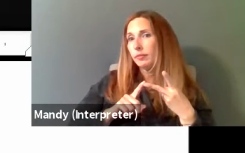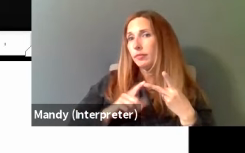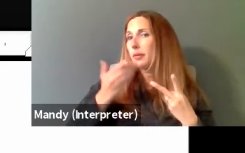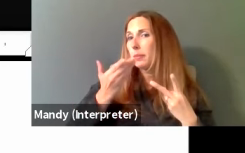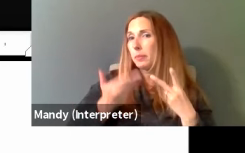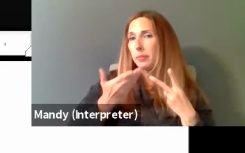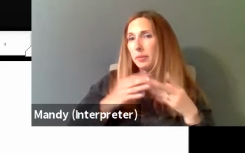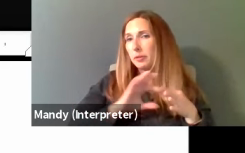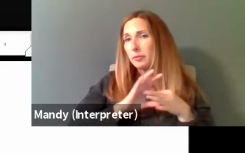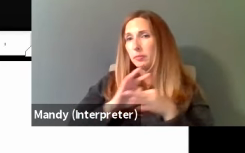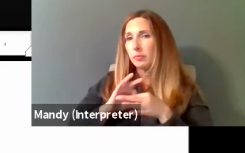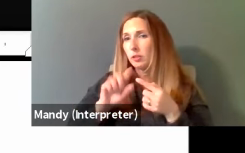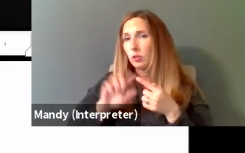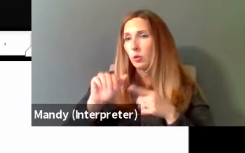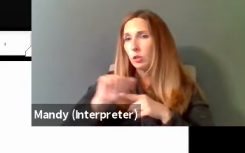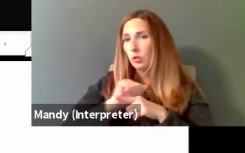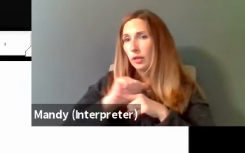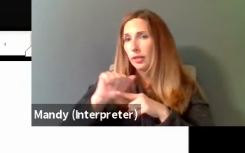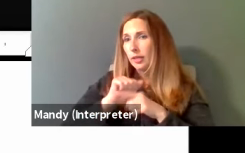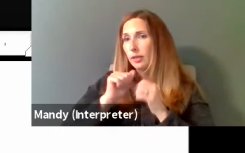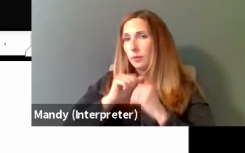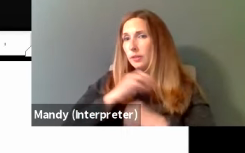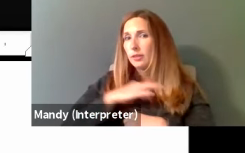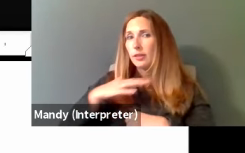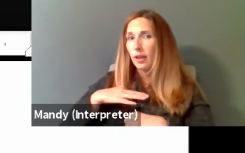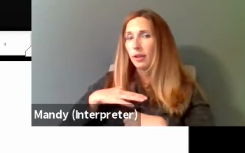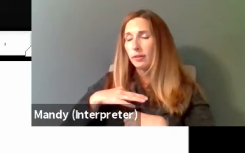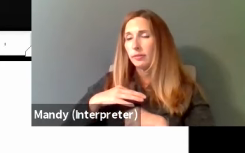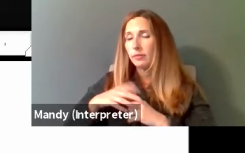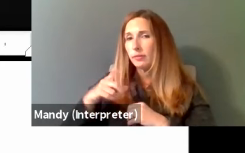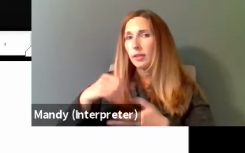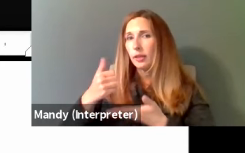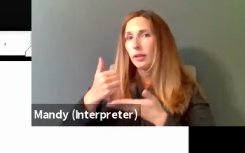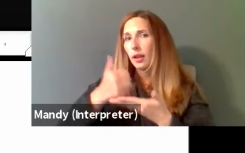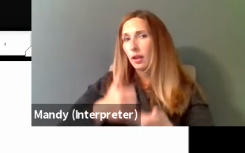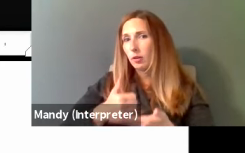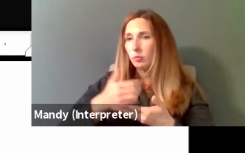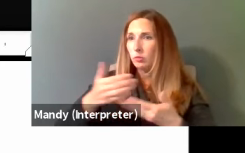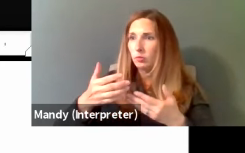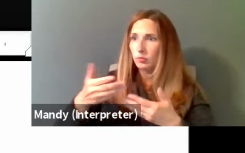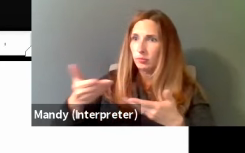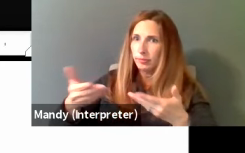for your staff, so they can help onboard new staff to the language access plan.